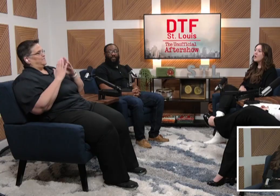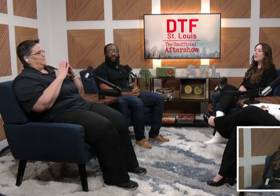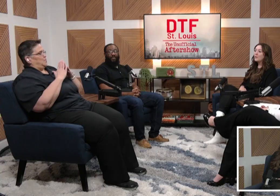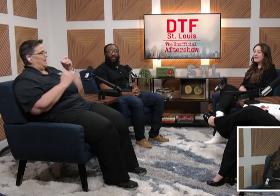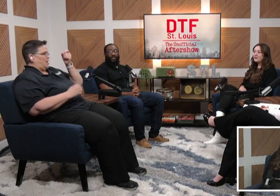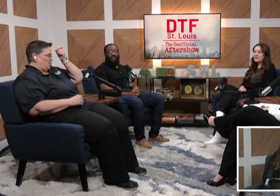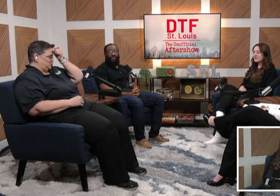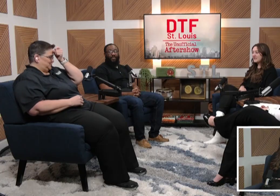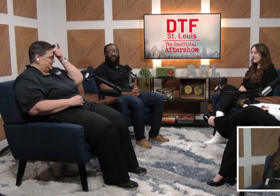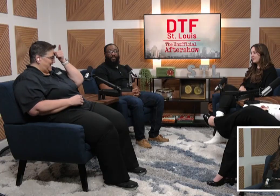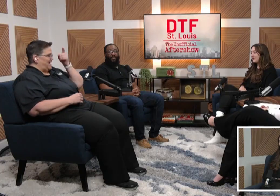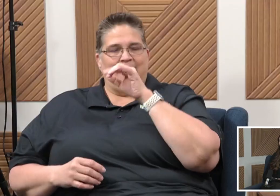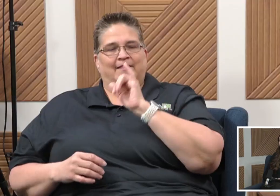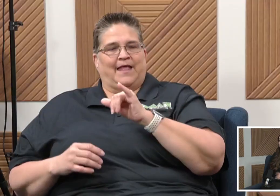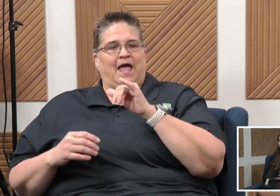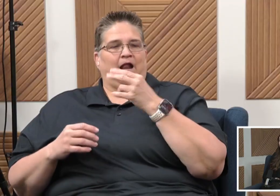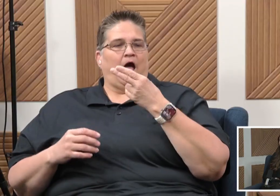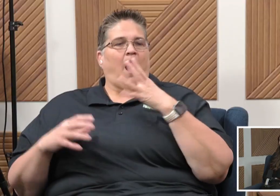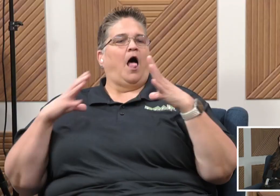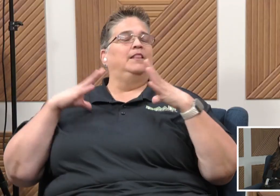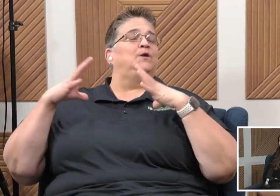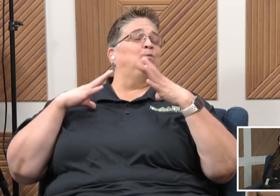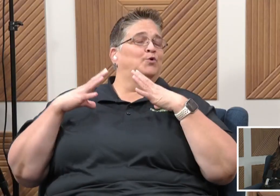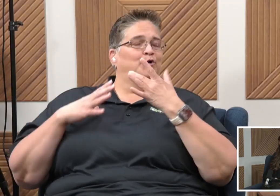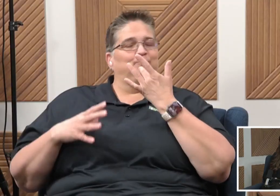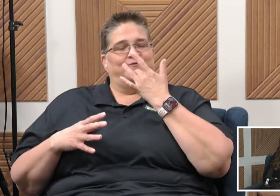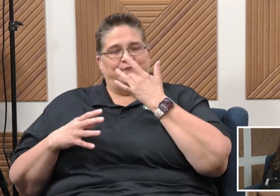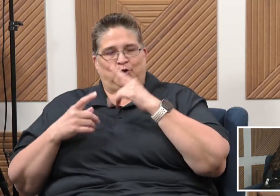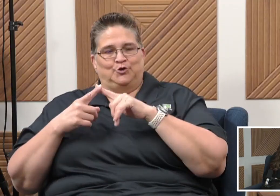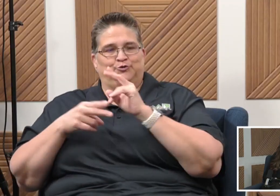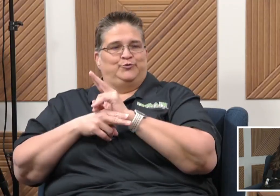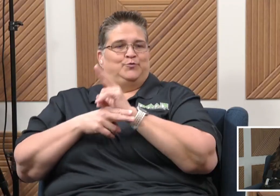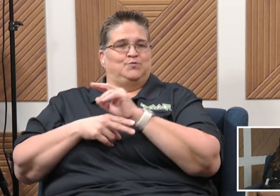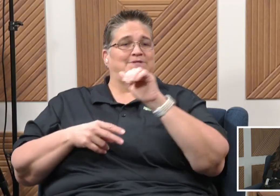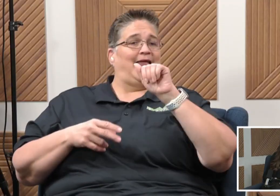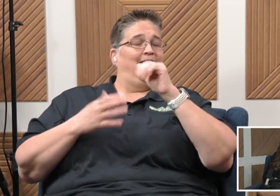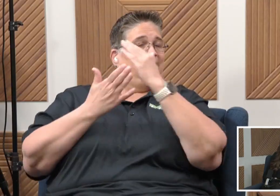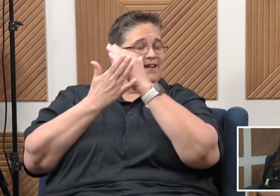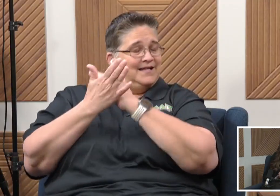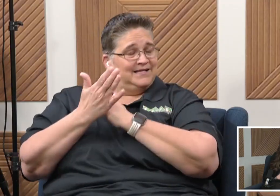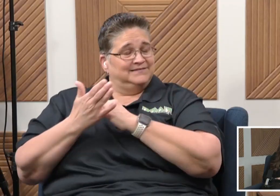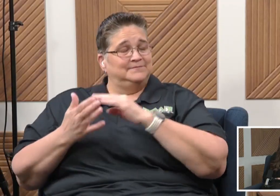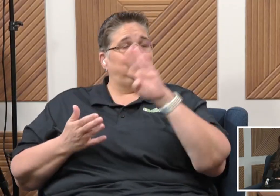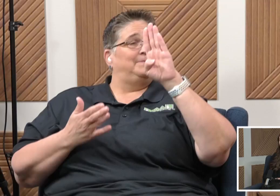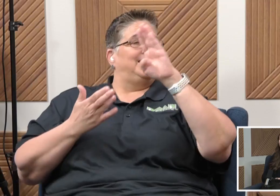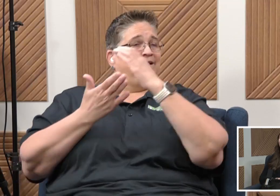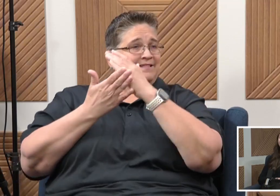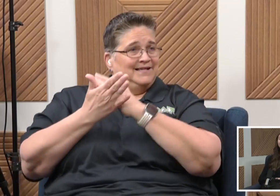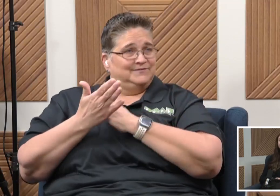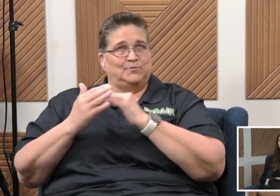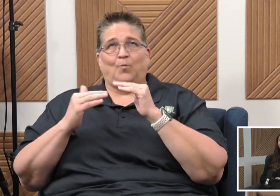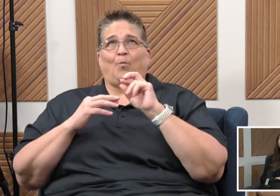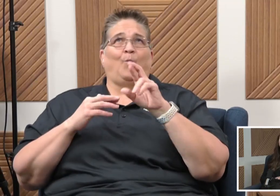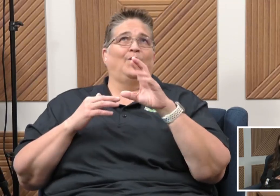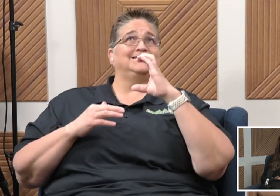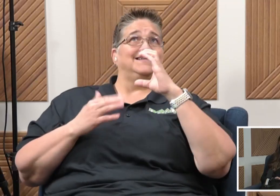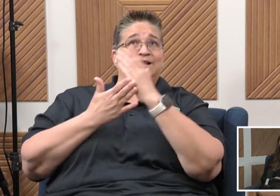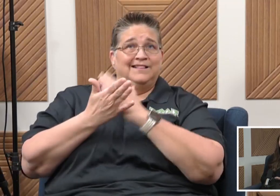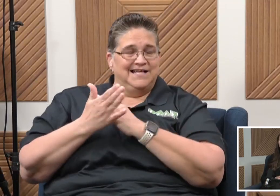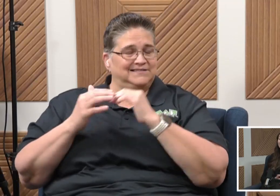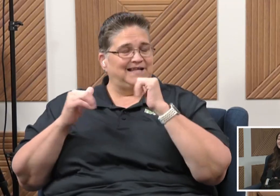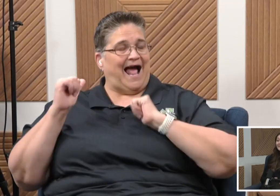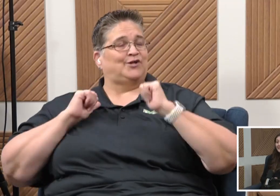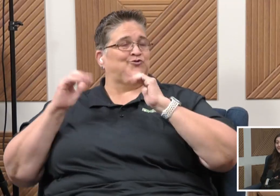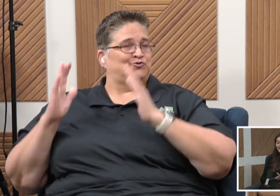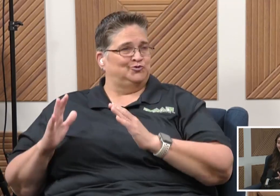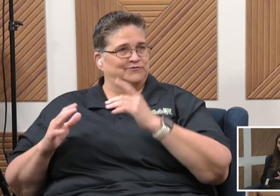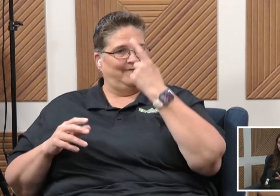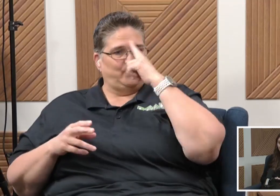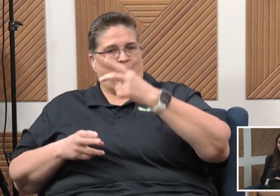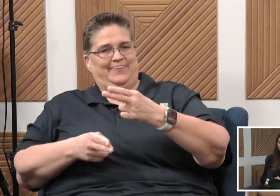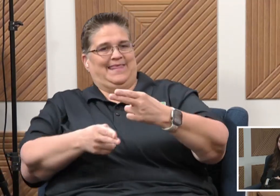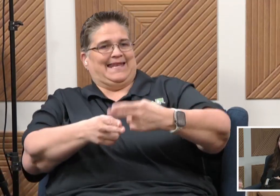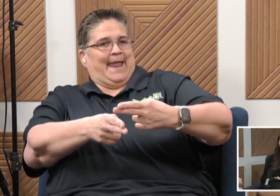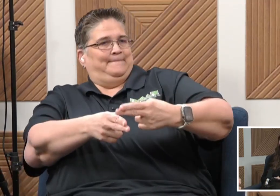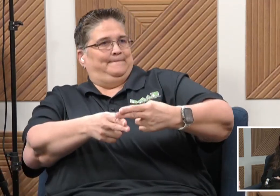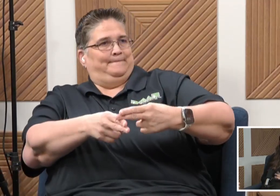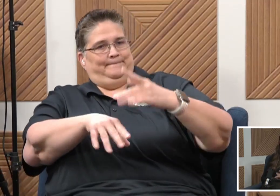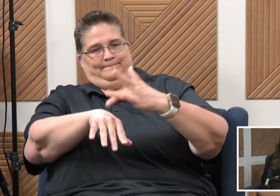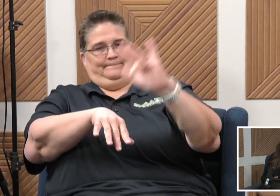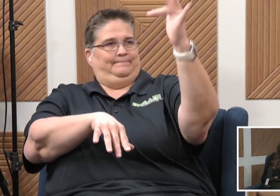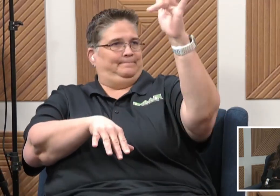We, within the deaf community, fully understand that Hollywood really prefers using the A-list, the B-list, or even the C-list actors for the name.